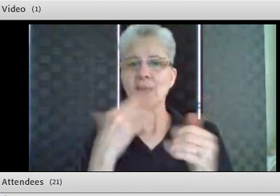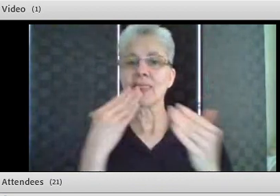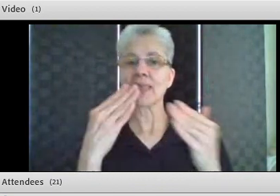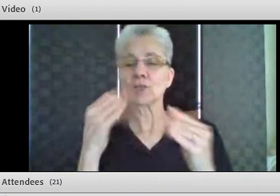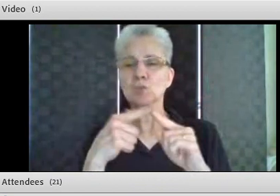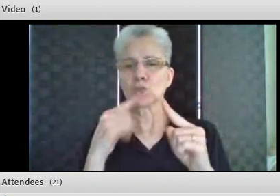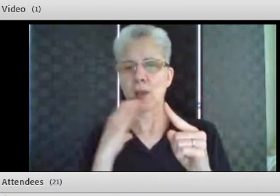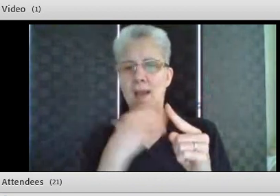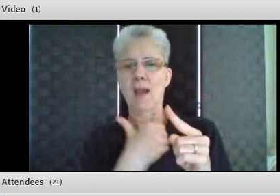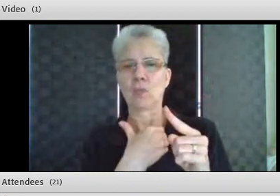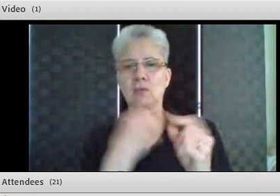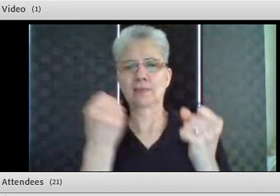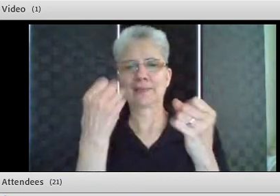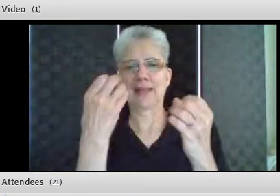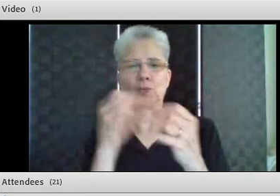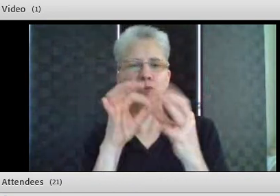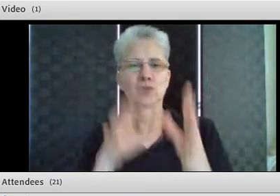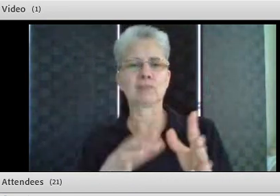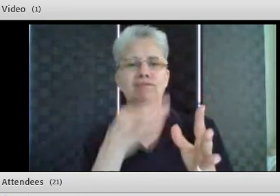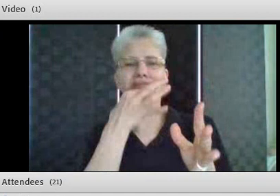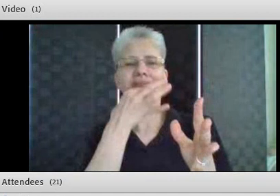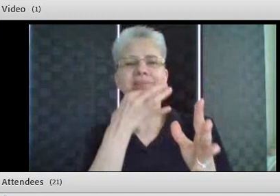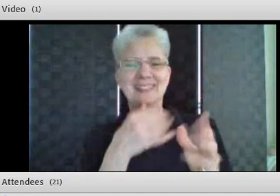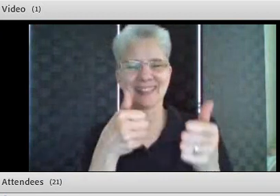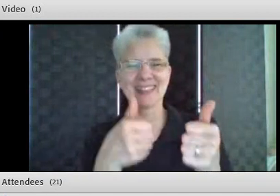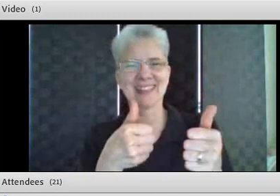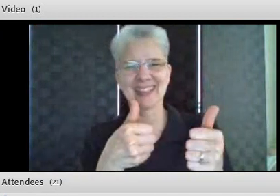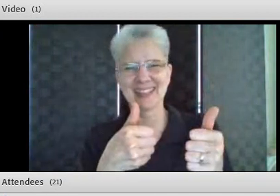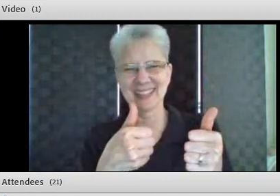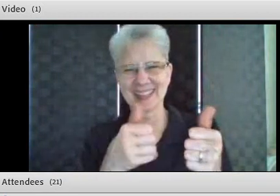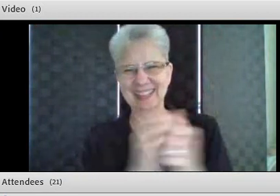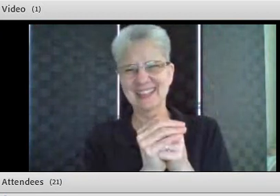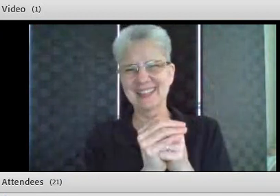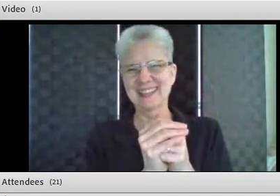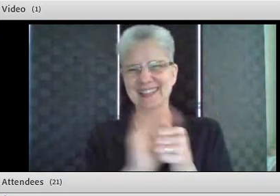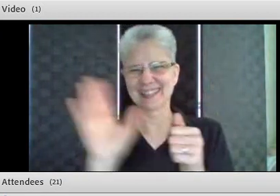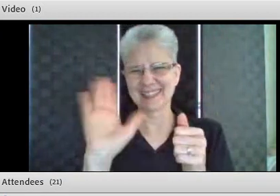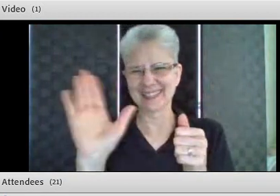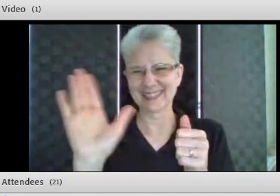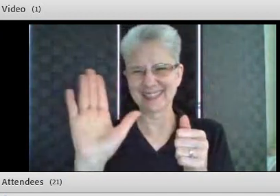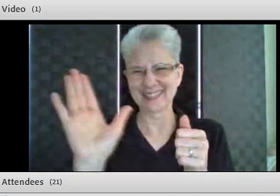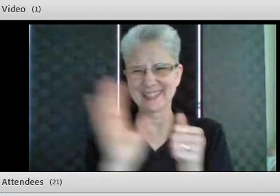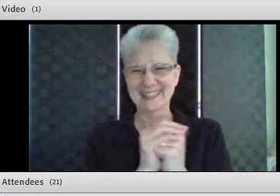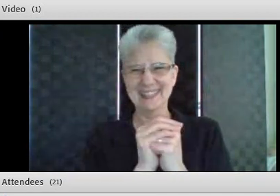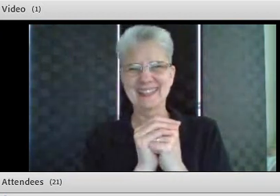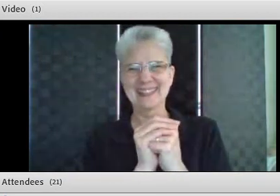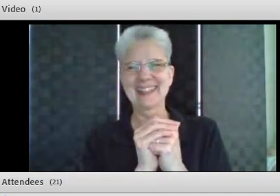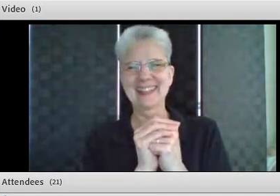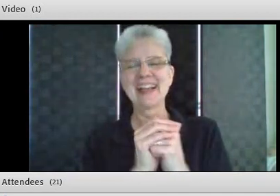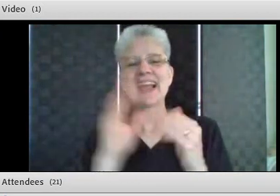Ms. Deb McClain, up there in the top of the screen. Great job. Thanks, everyone.